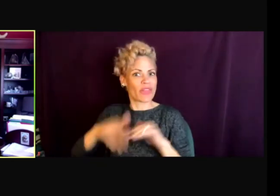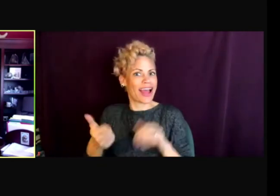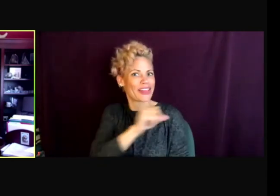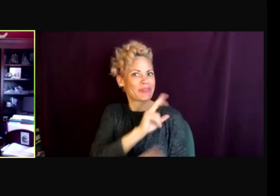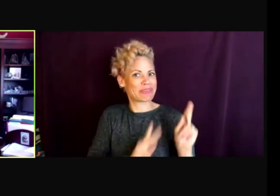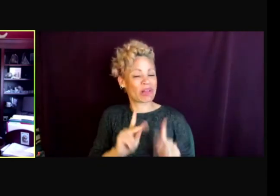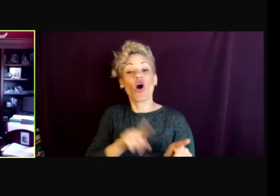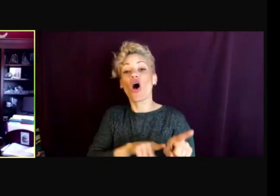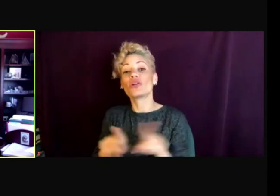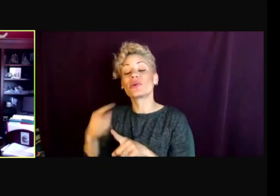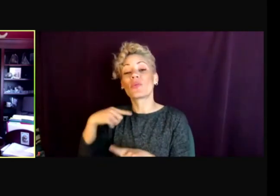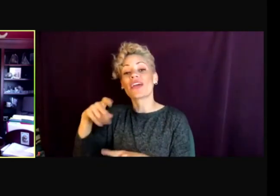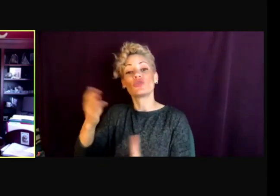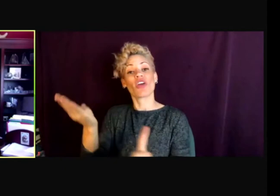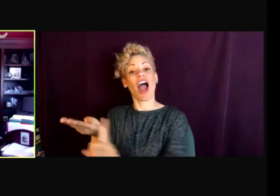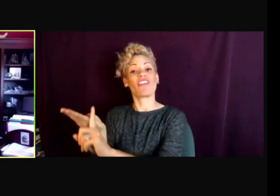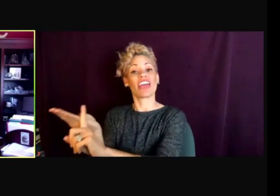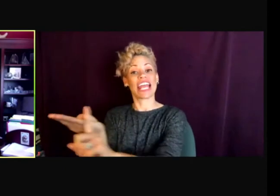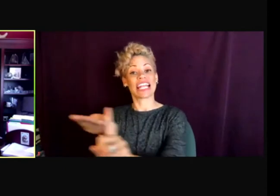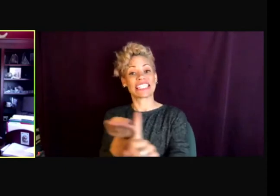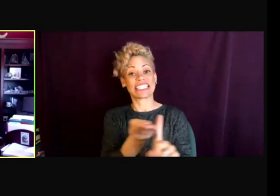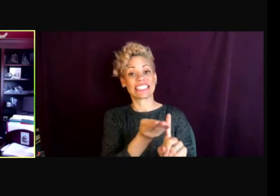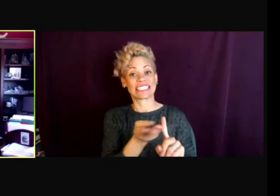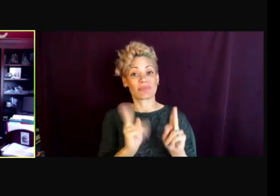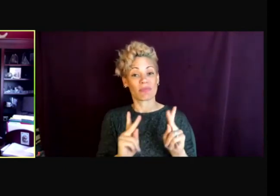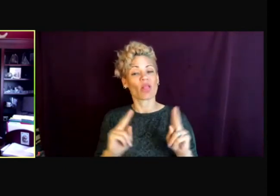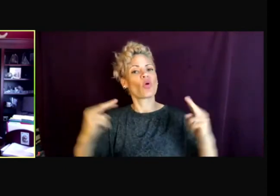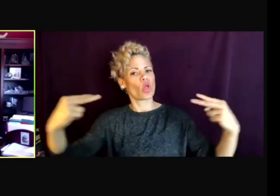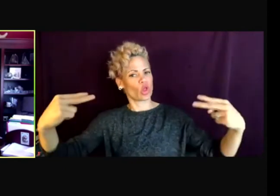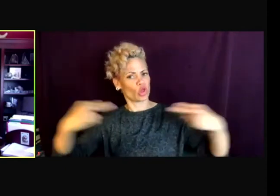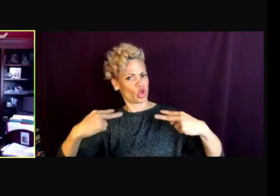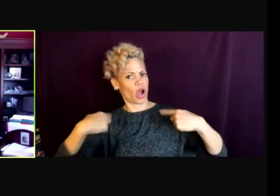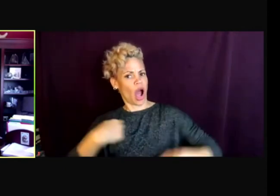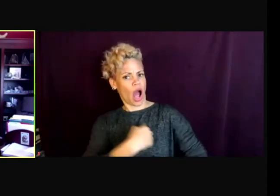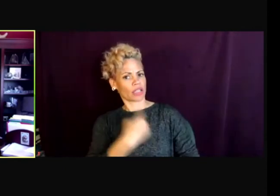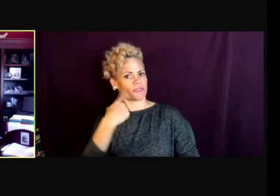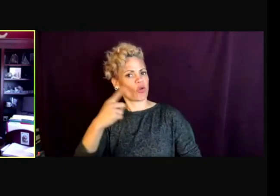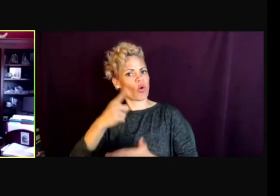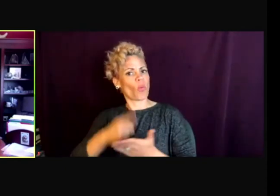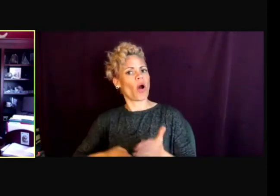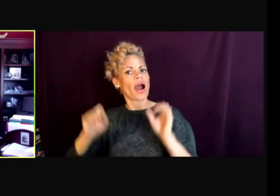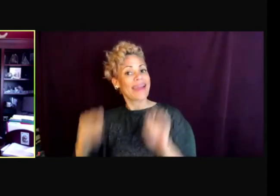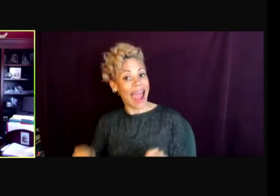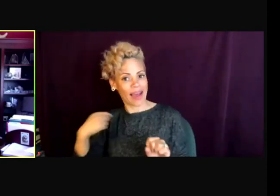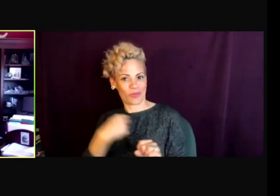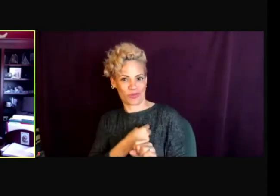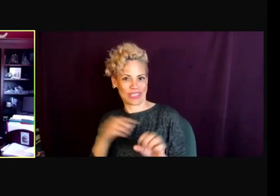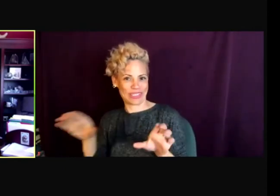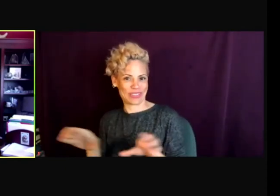is look at our abilities, look at what we can do and how good we can be at it.